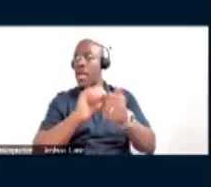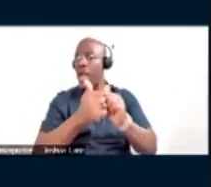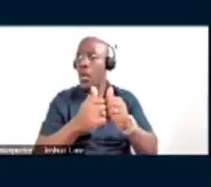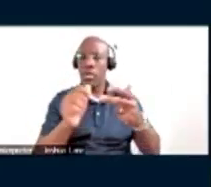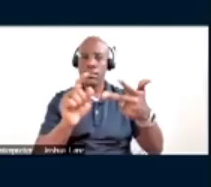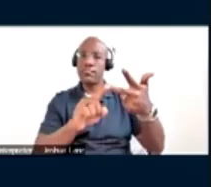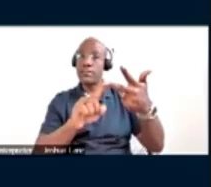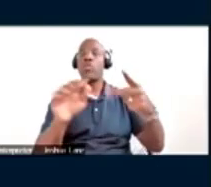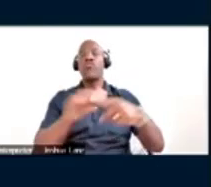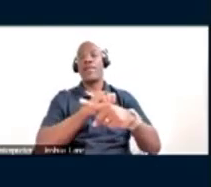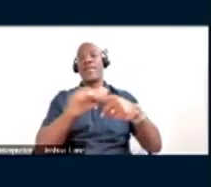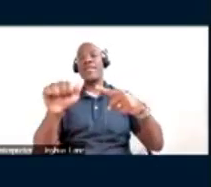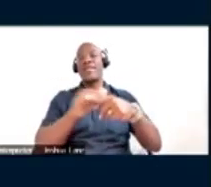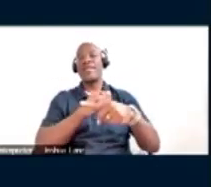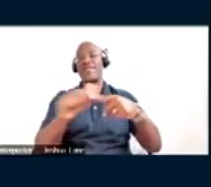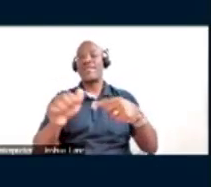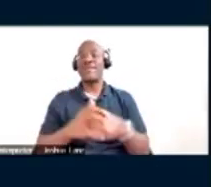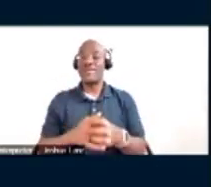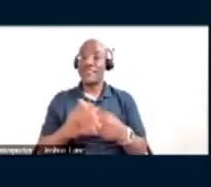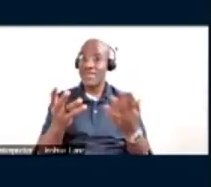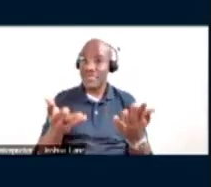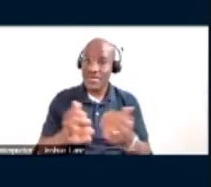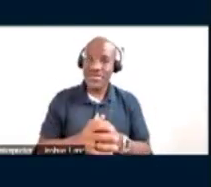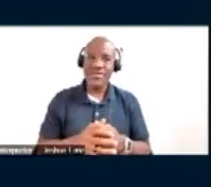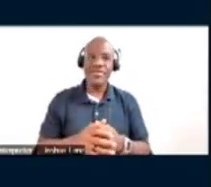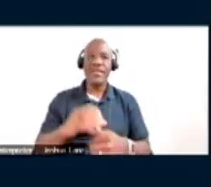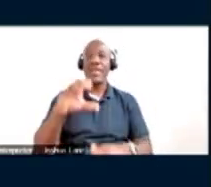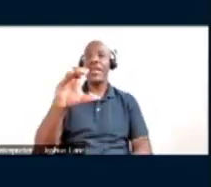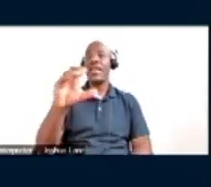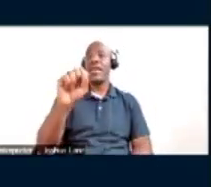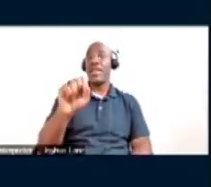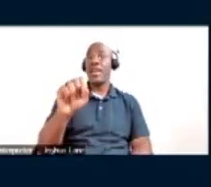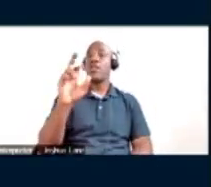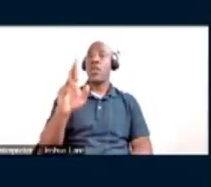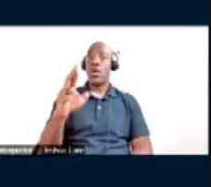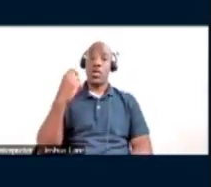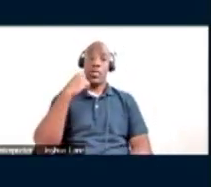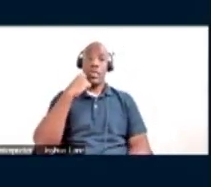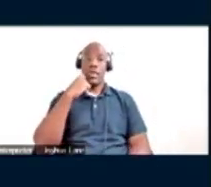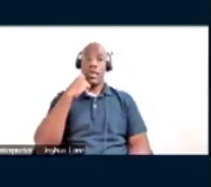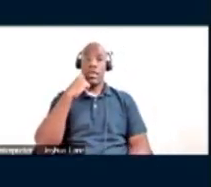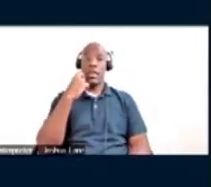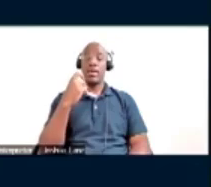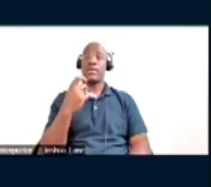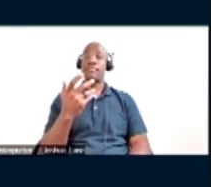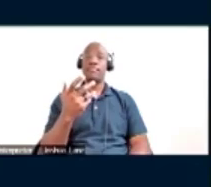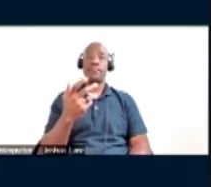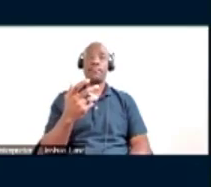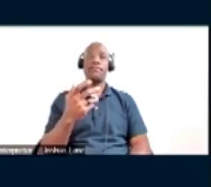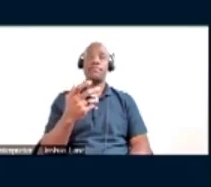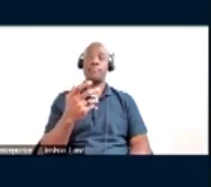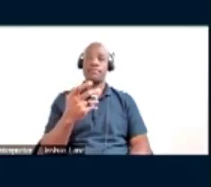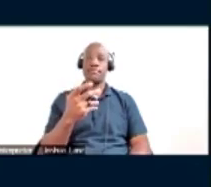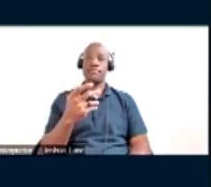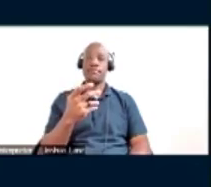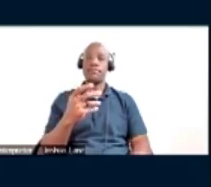So, CSR has launched bias awareness